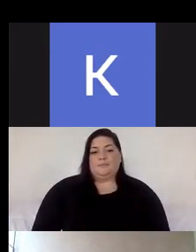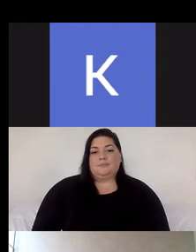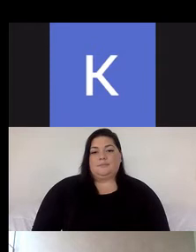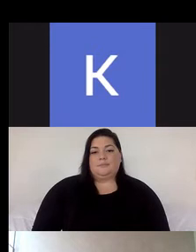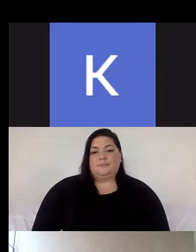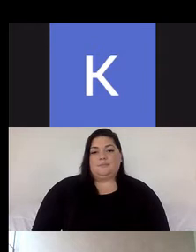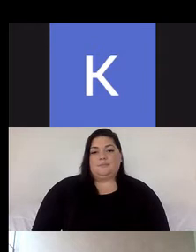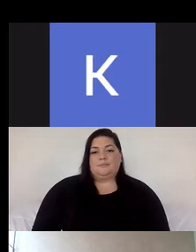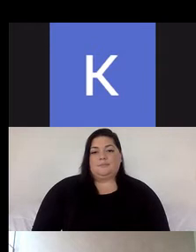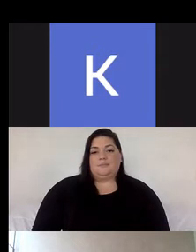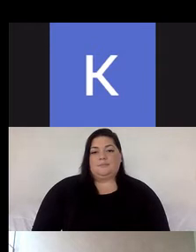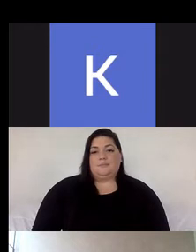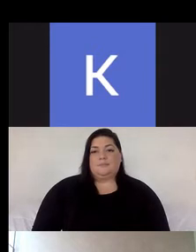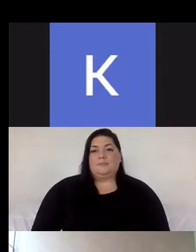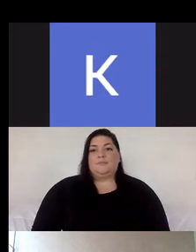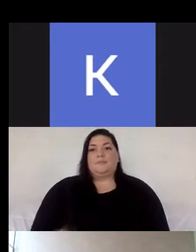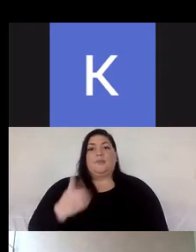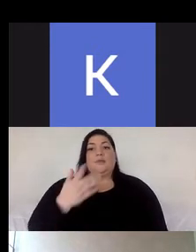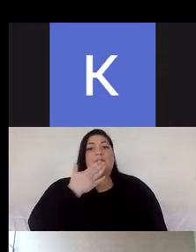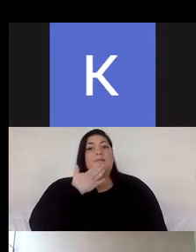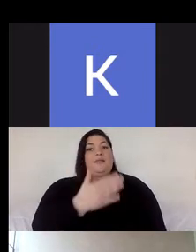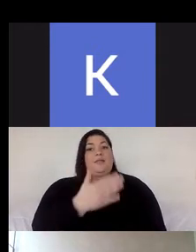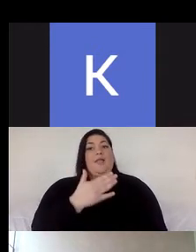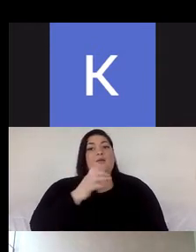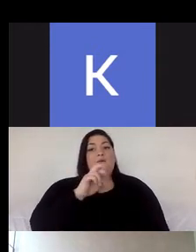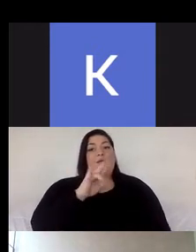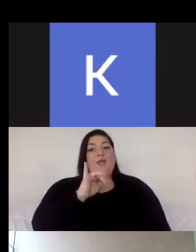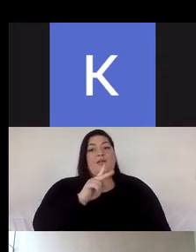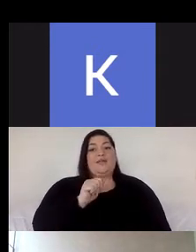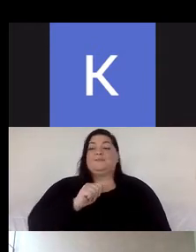That's me, I think. Thank you, Erika. Yeah.